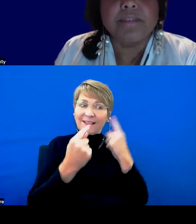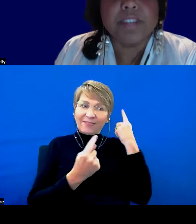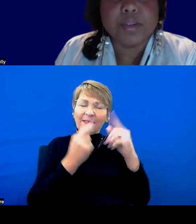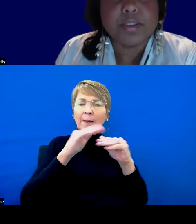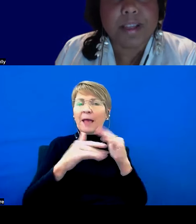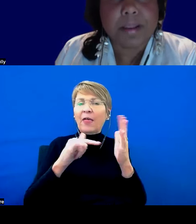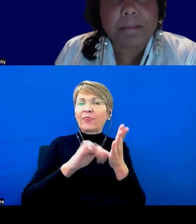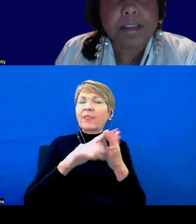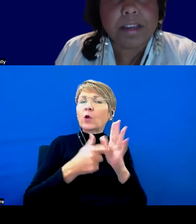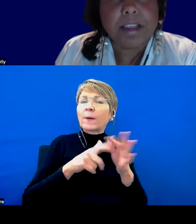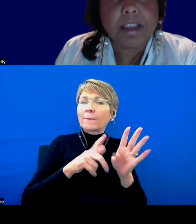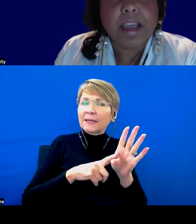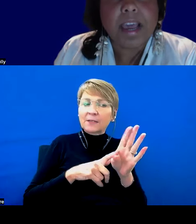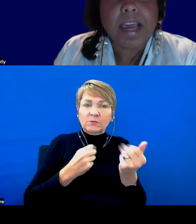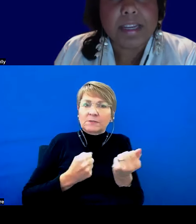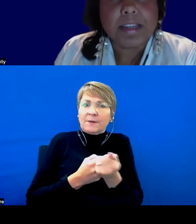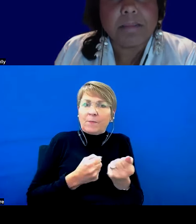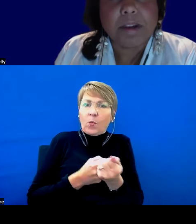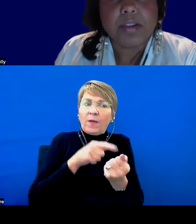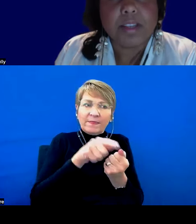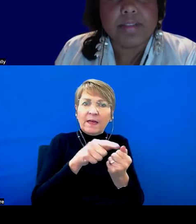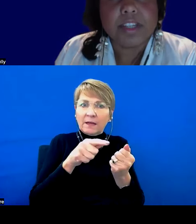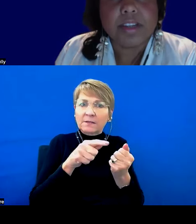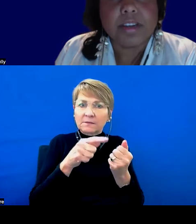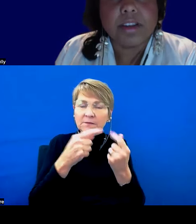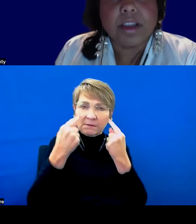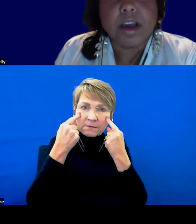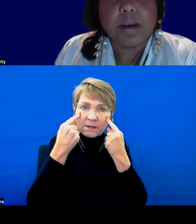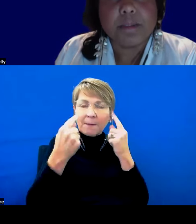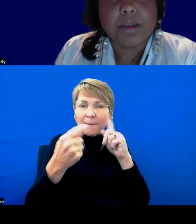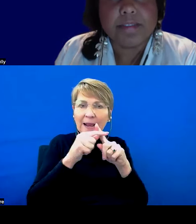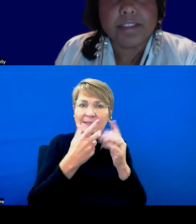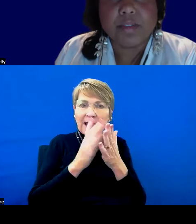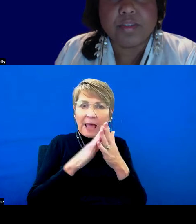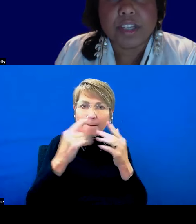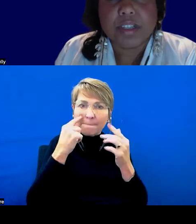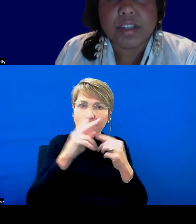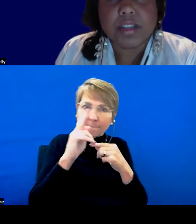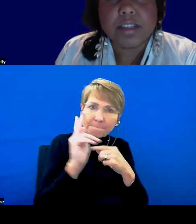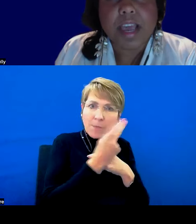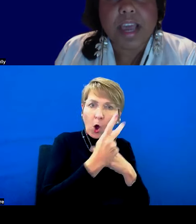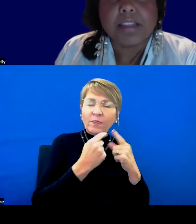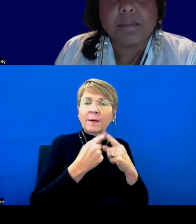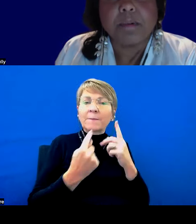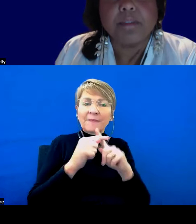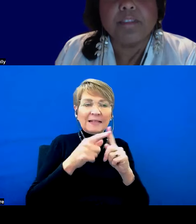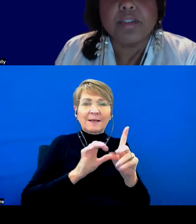visual development, aid in binocular vision, optimise visual functions and support visual